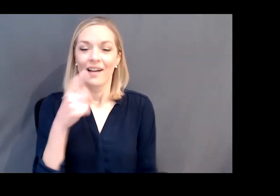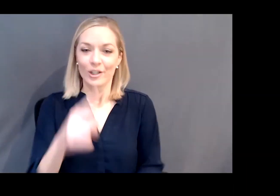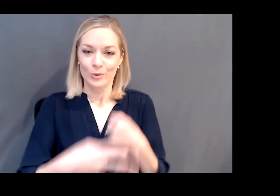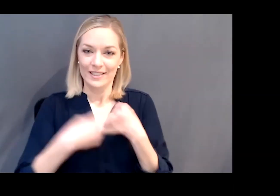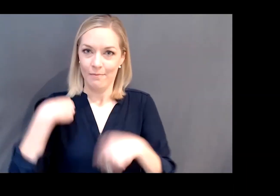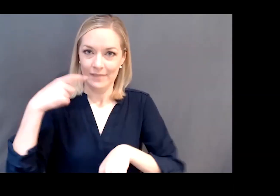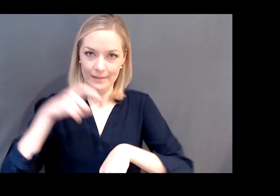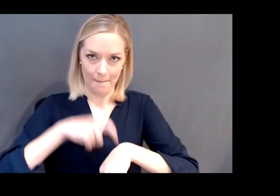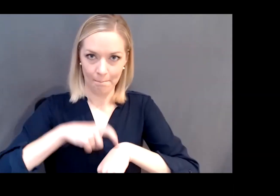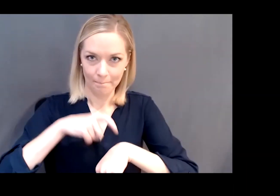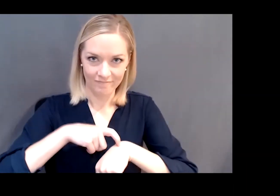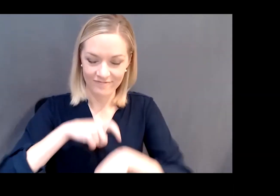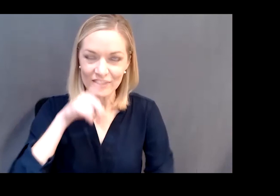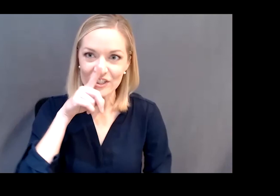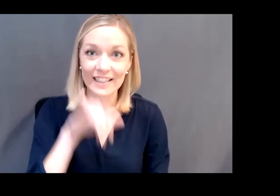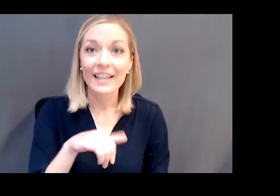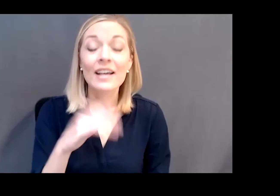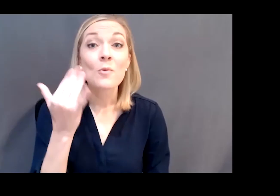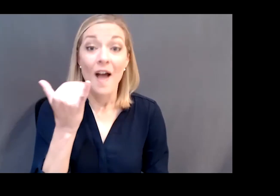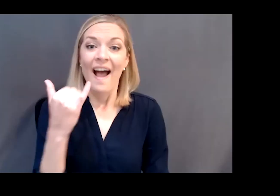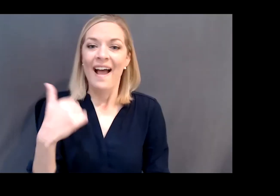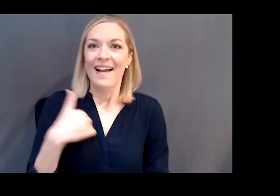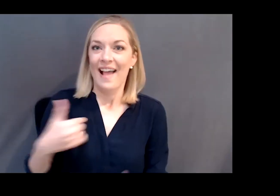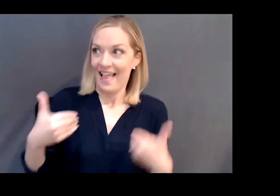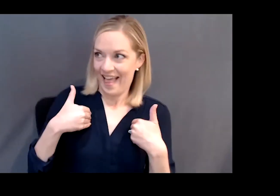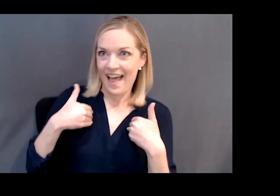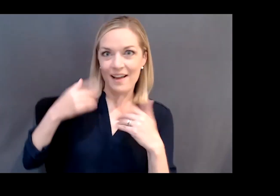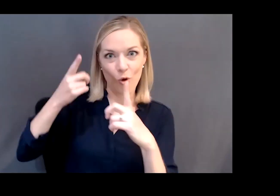Saving time was so important. I had goals.